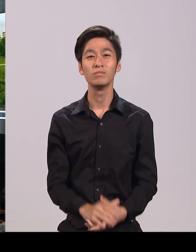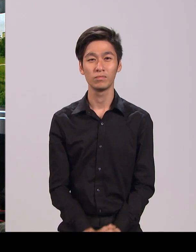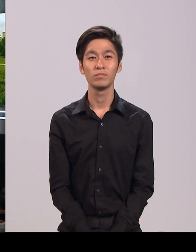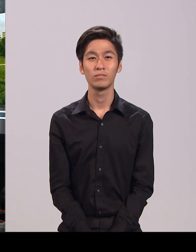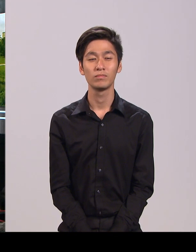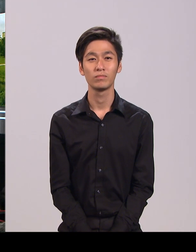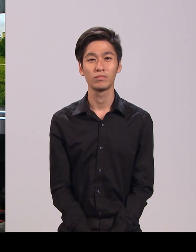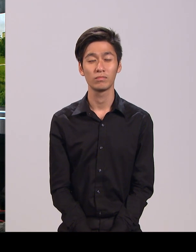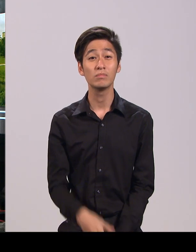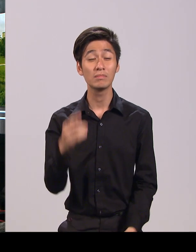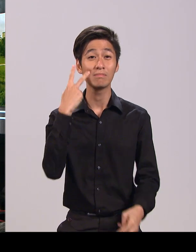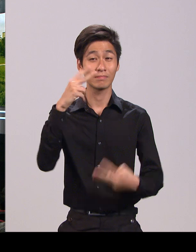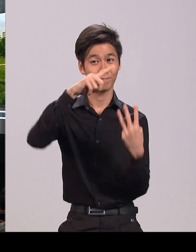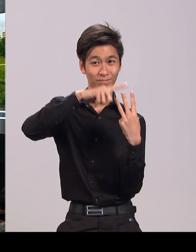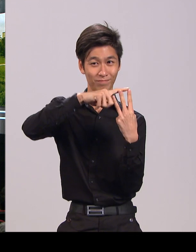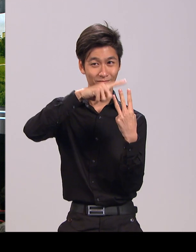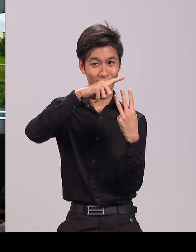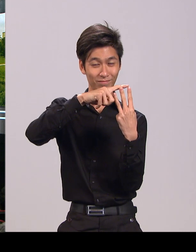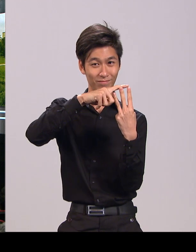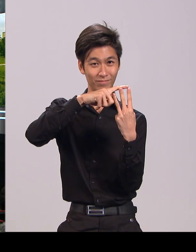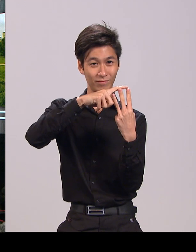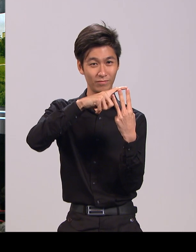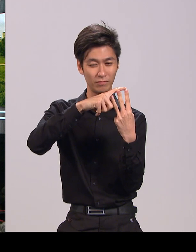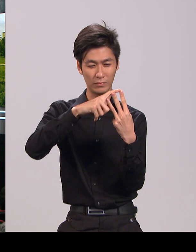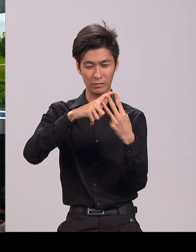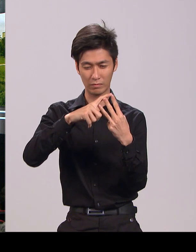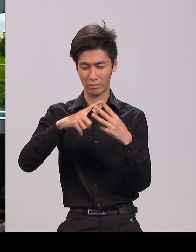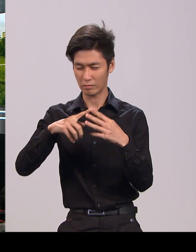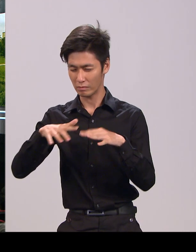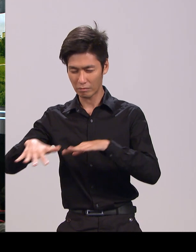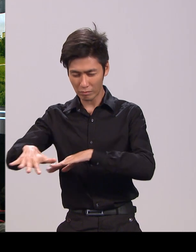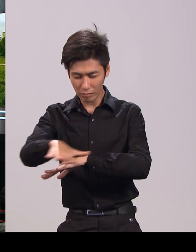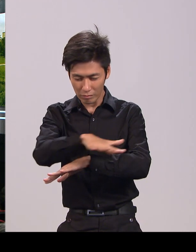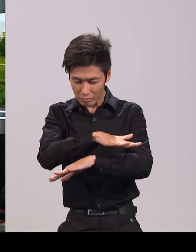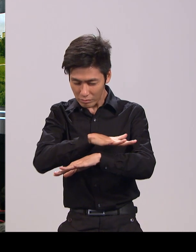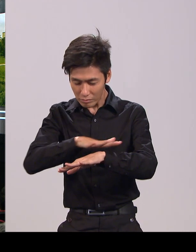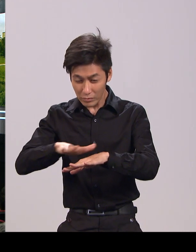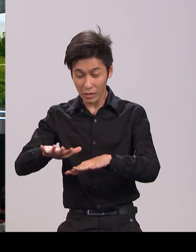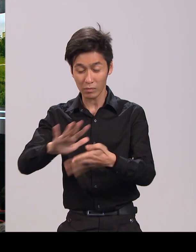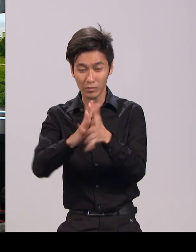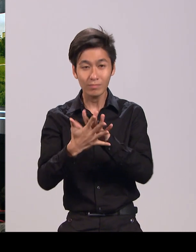Marina Bay – from reclaimed land, we created a whole new CBD.